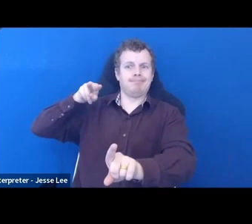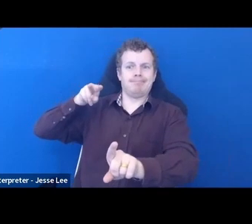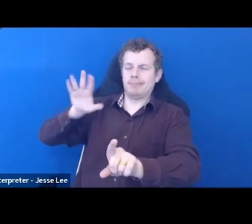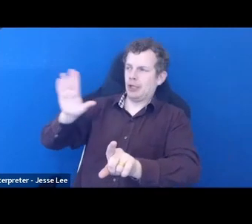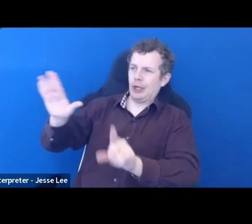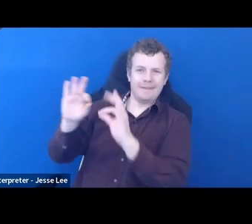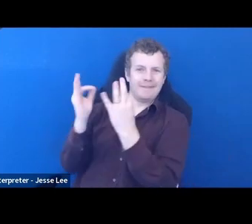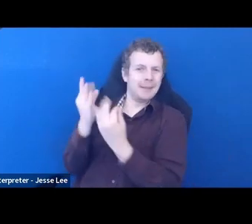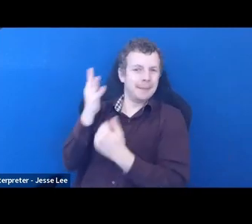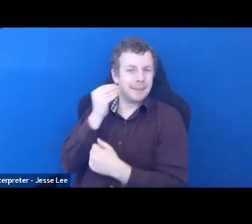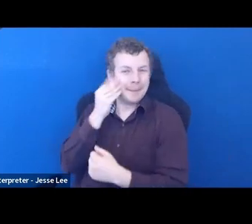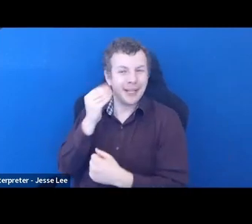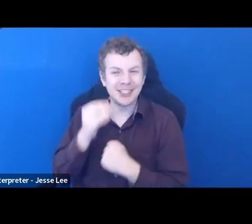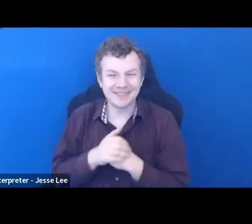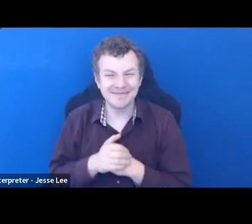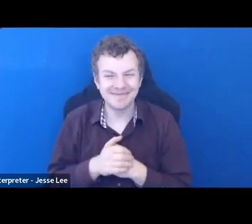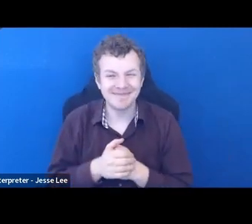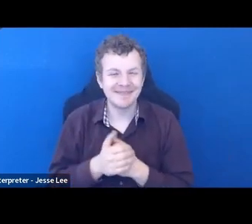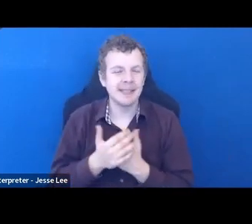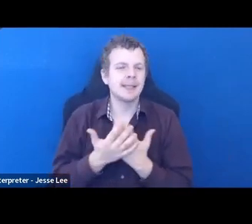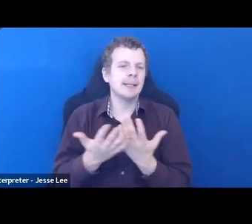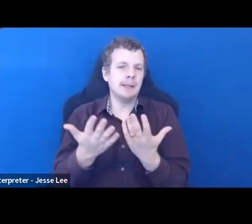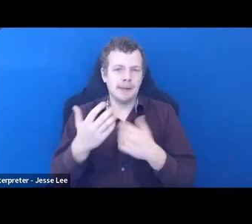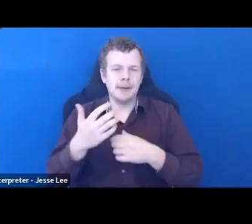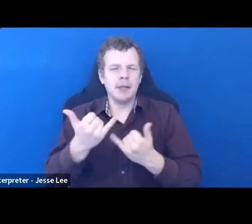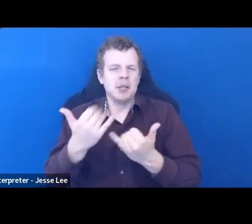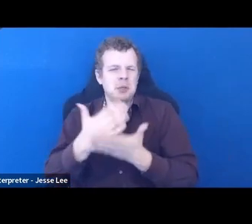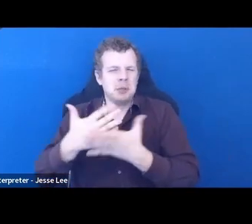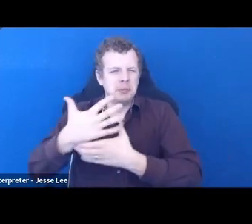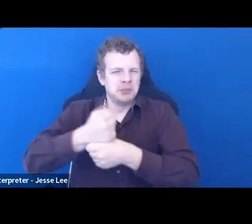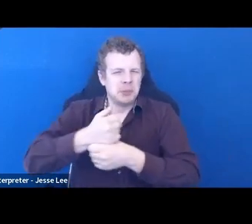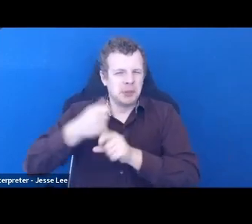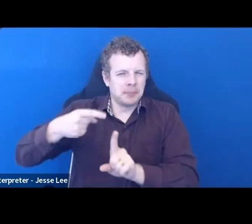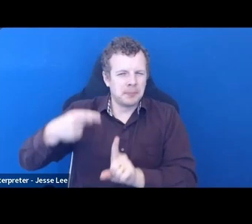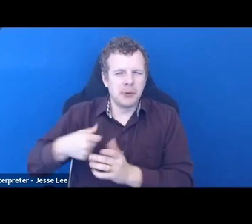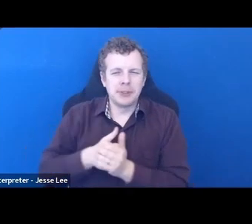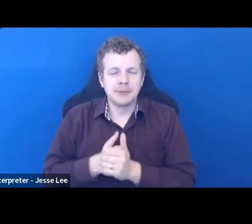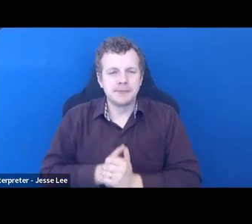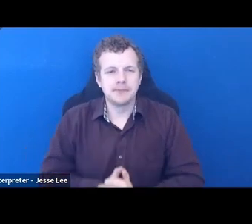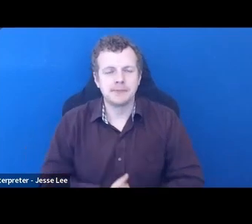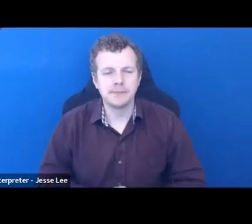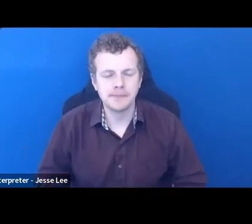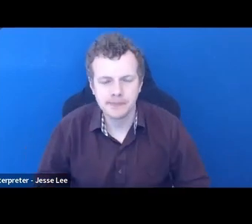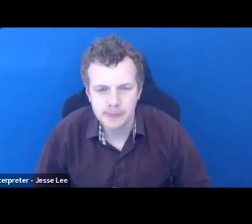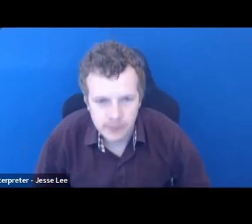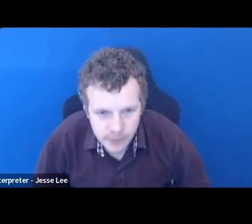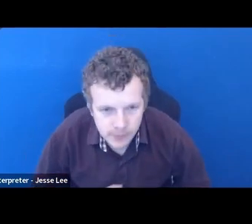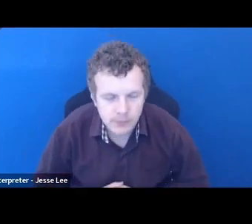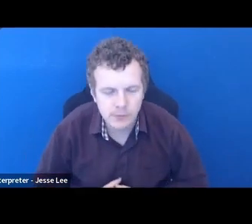So some summary points from that study, one of the biggest things that they talked about was